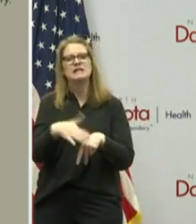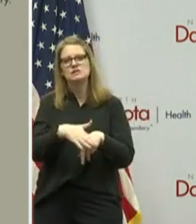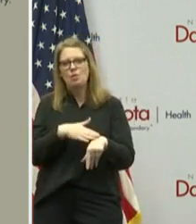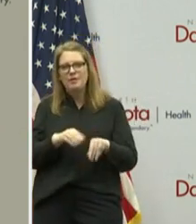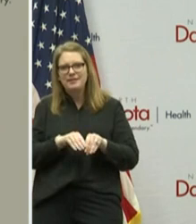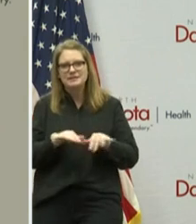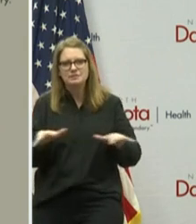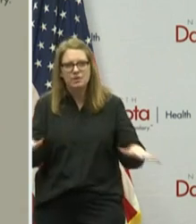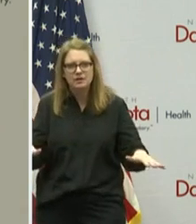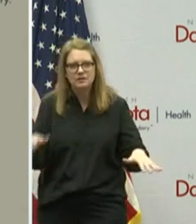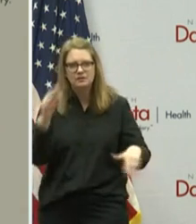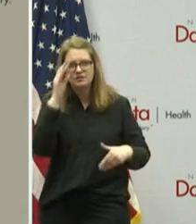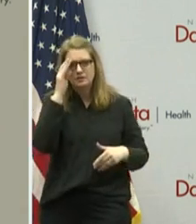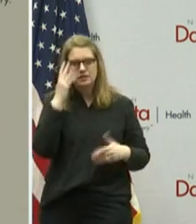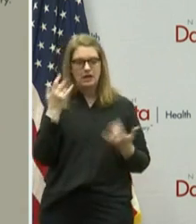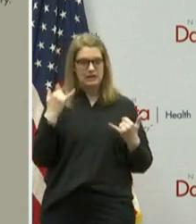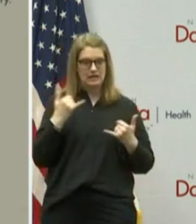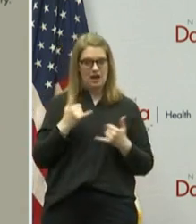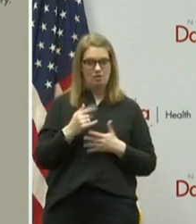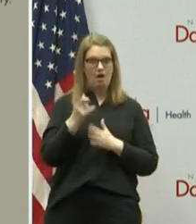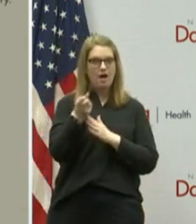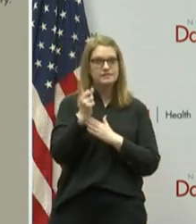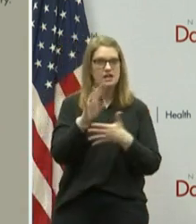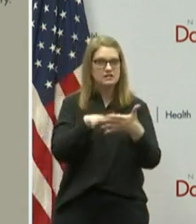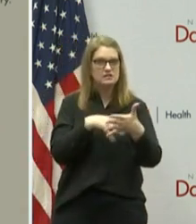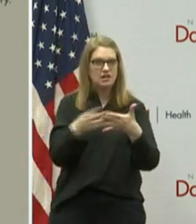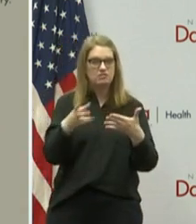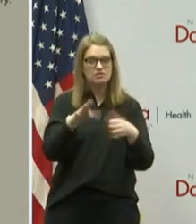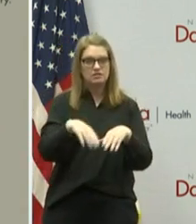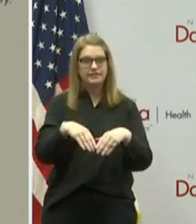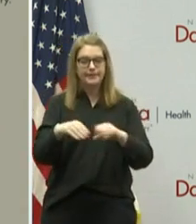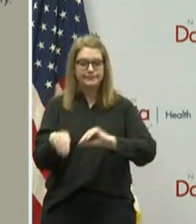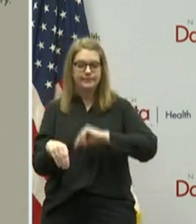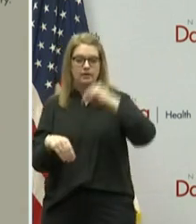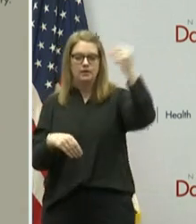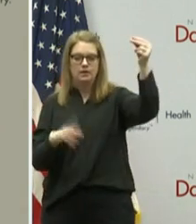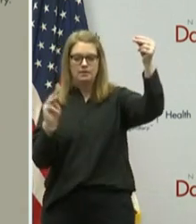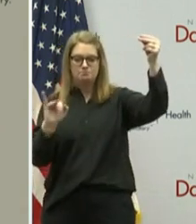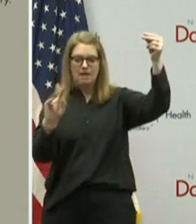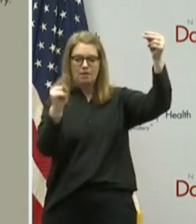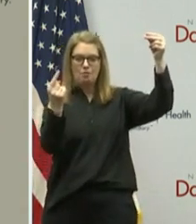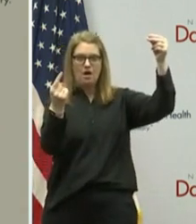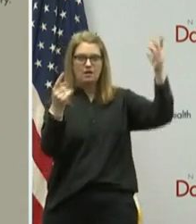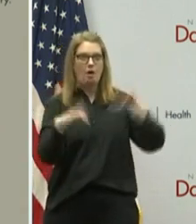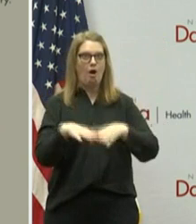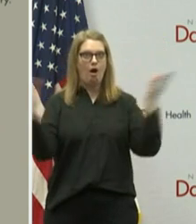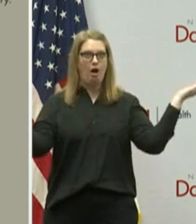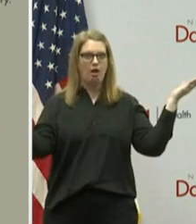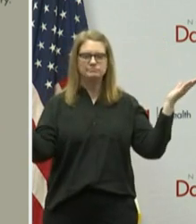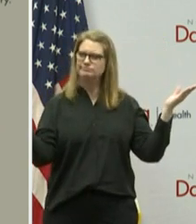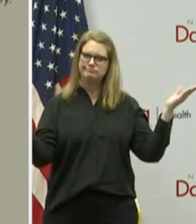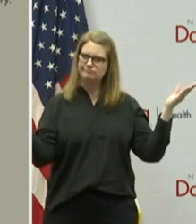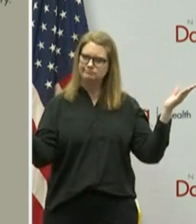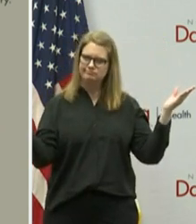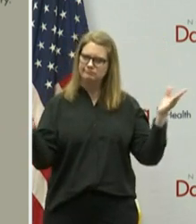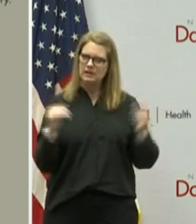MOVE BACK TOWARDS OUR FULL ECONOMY WORKING BUT MAKING SURE WE'RE CONTAINING THE SPREAD,